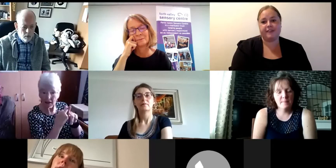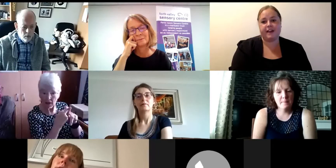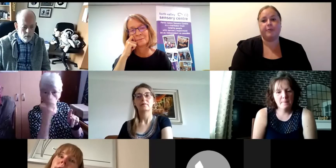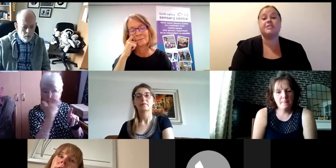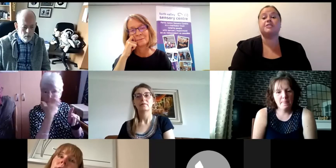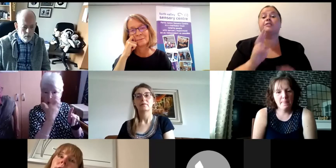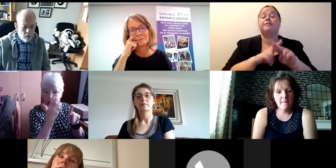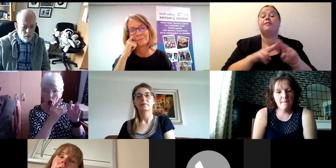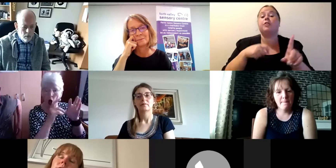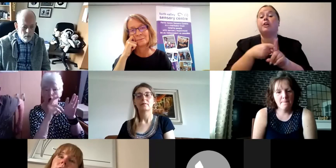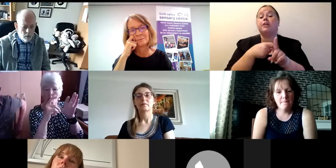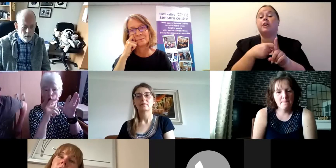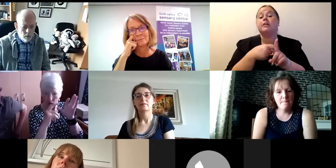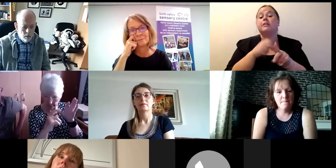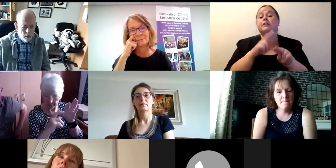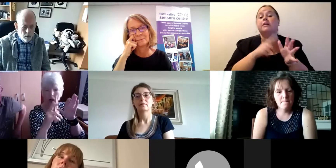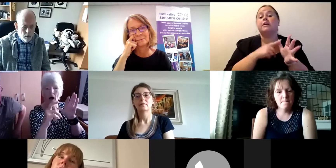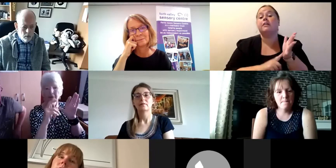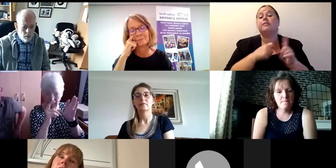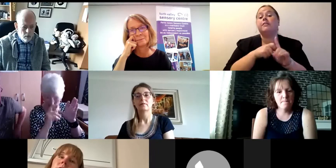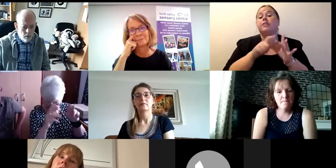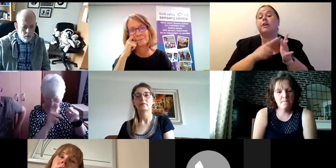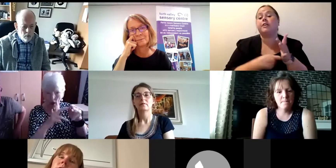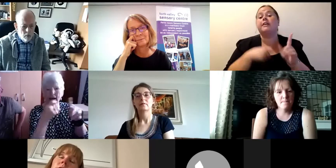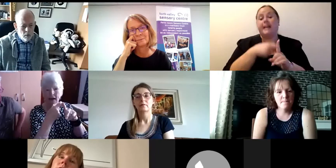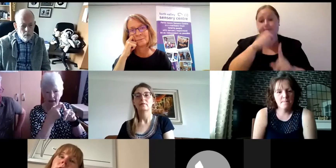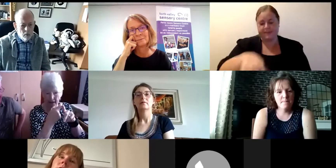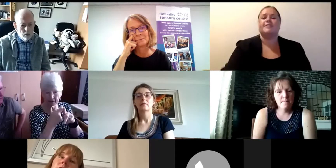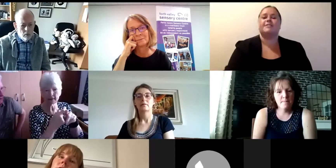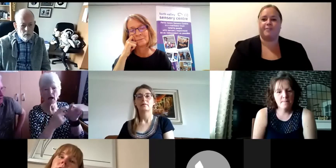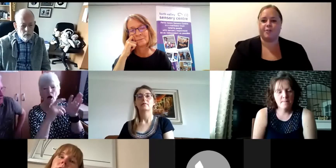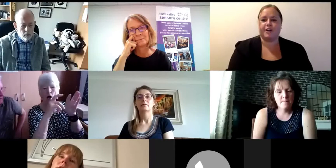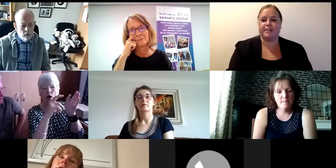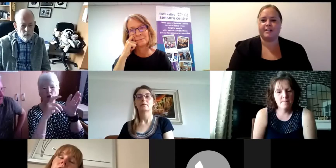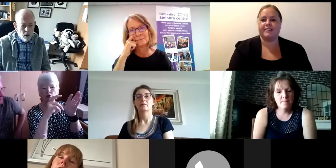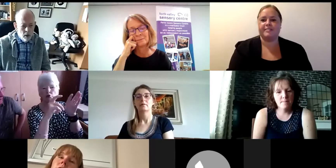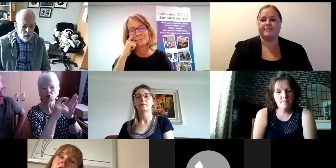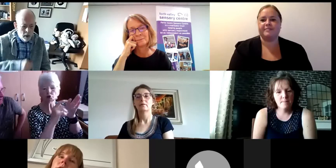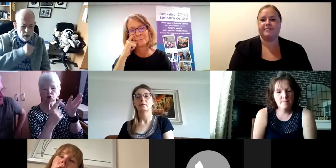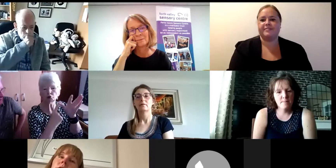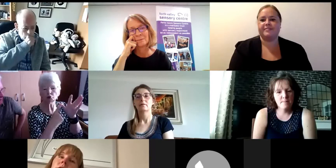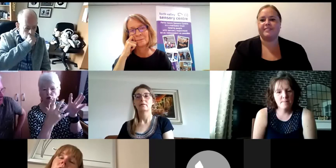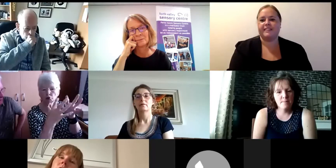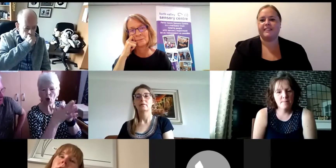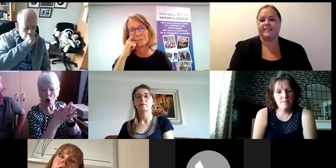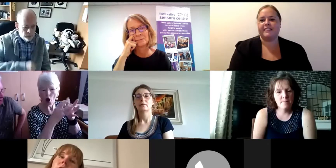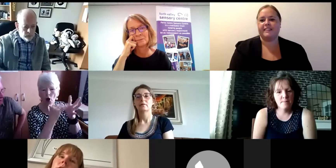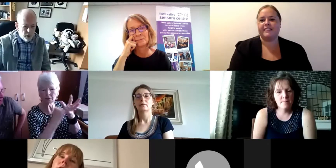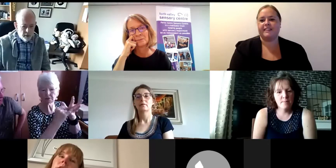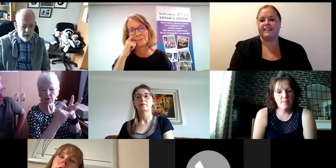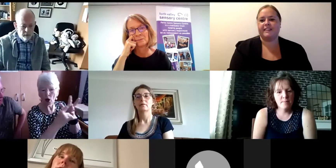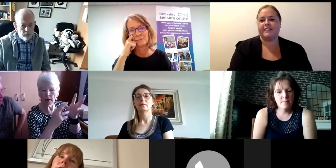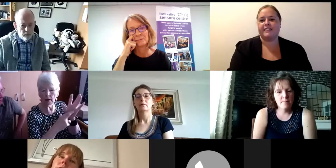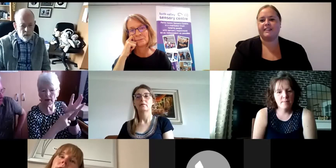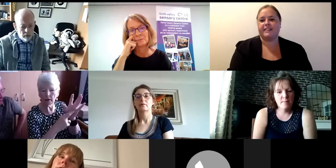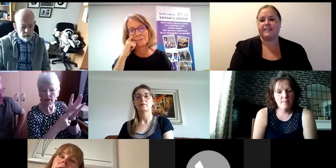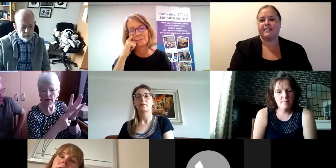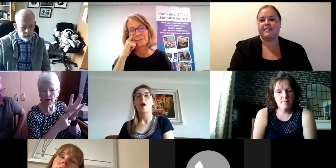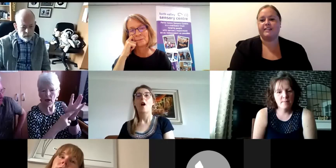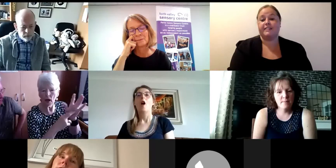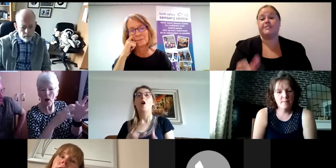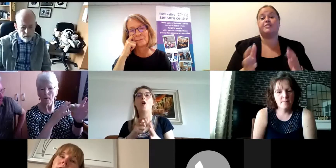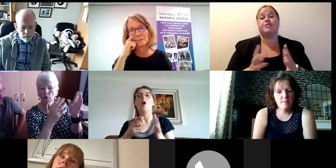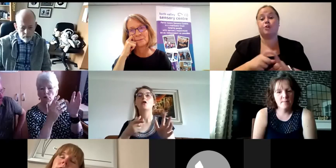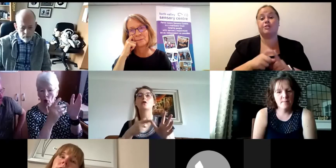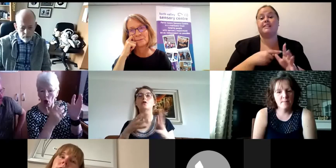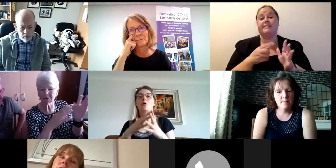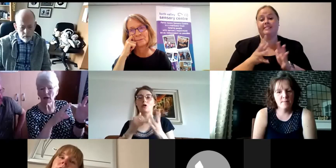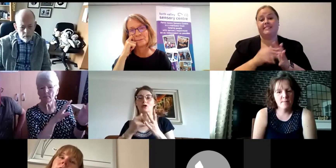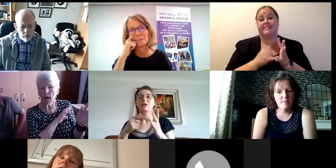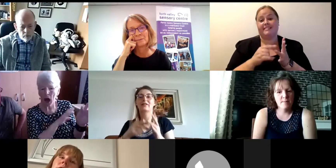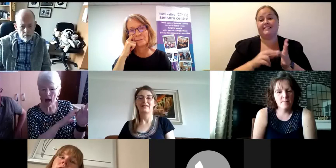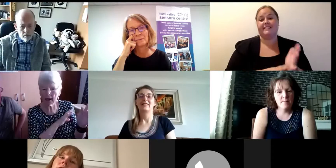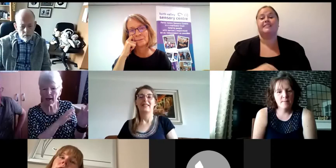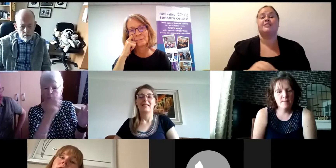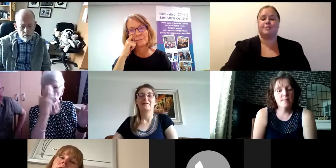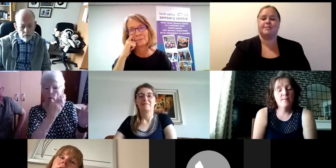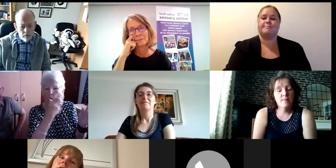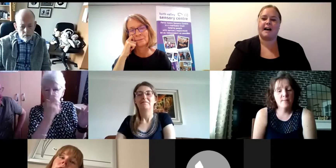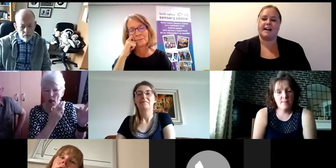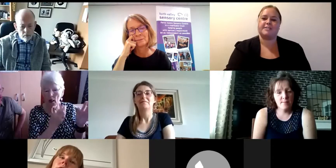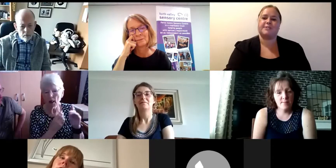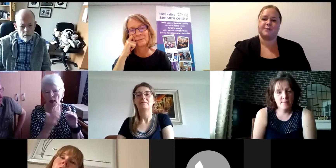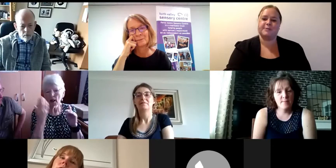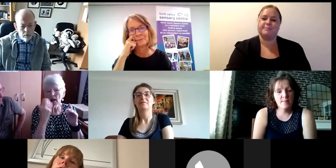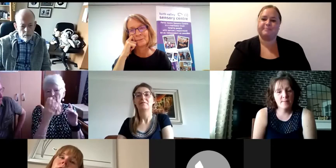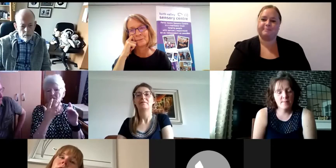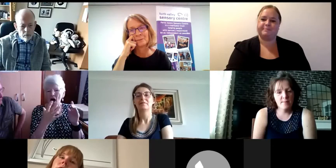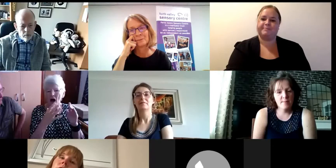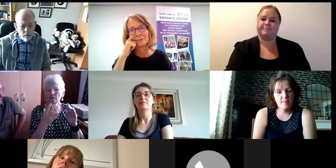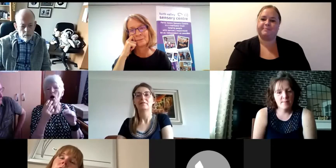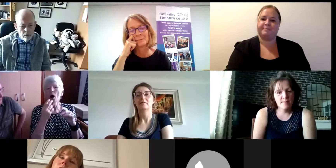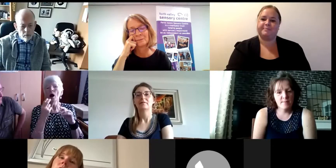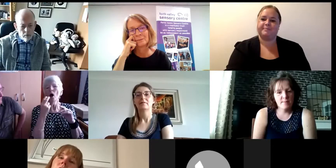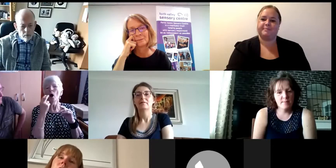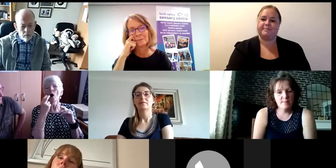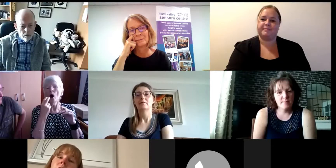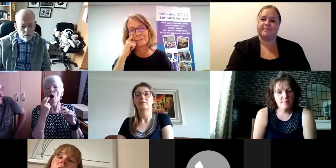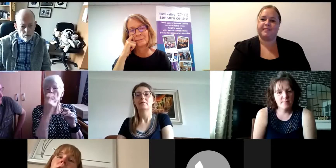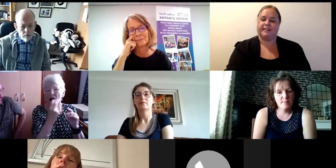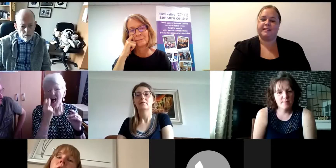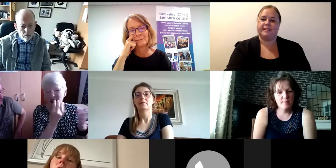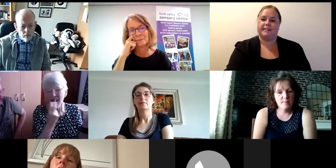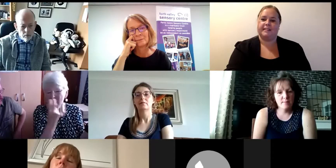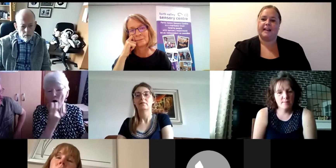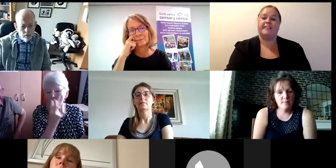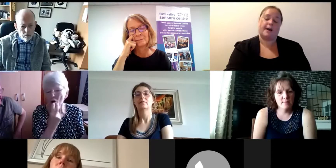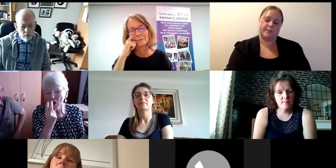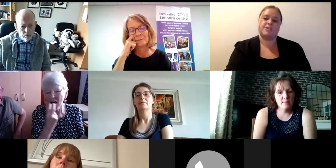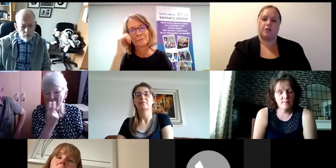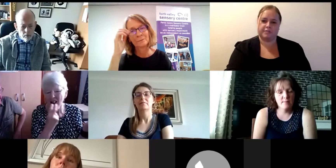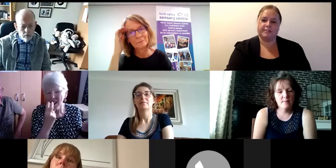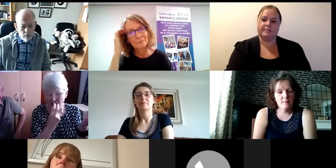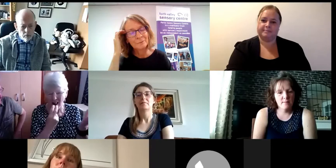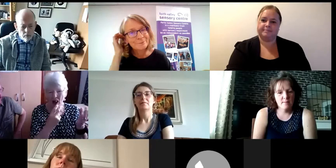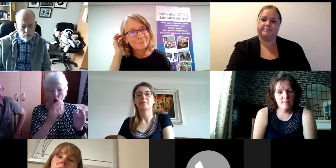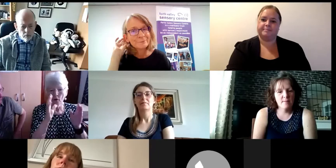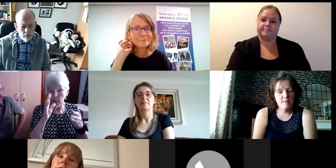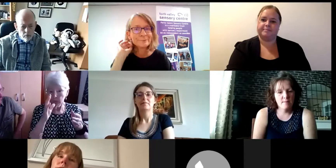Dawson Park School, and that was aural